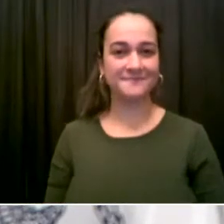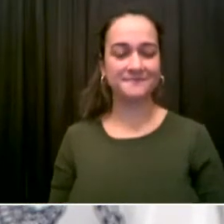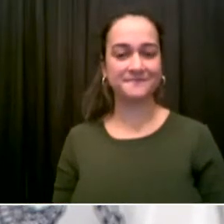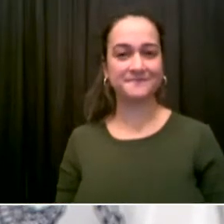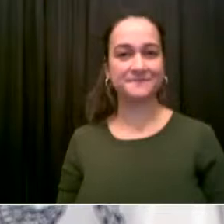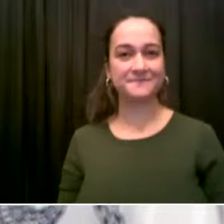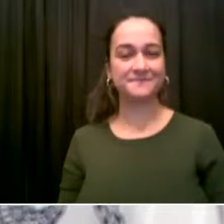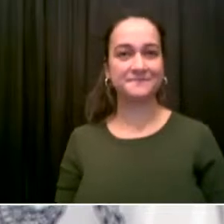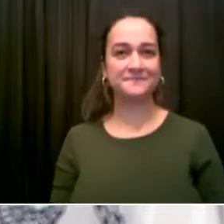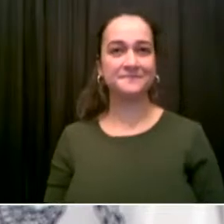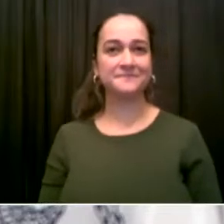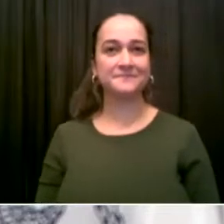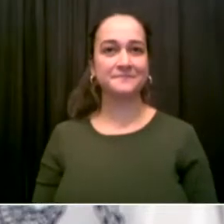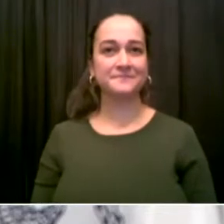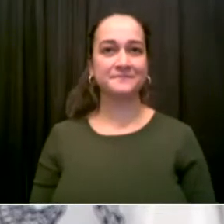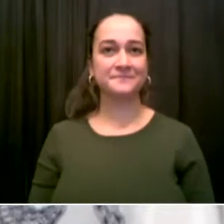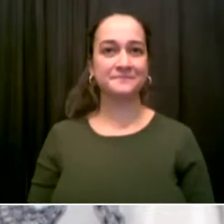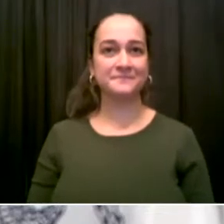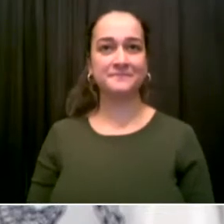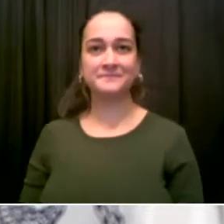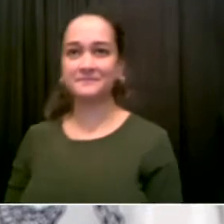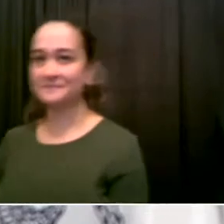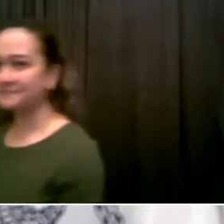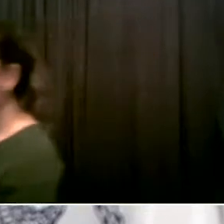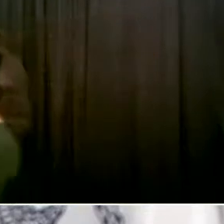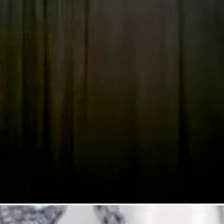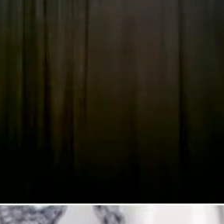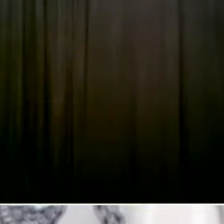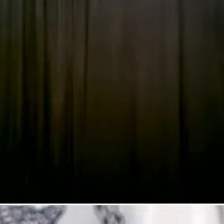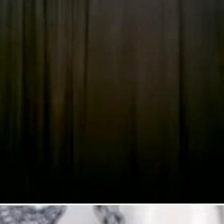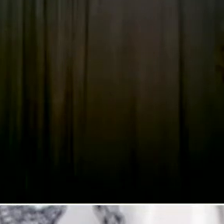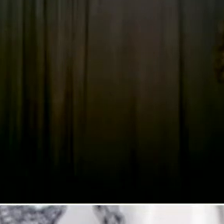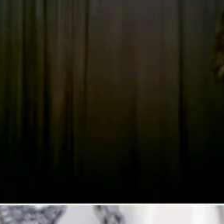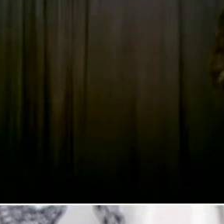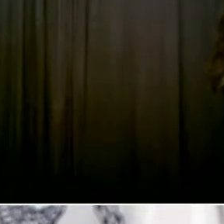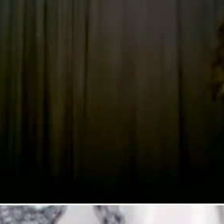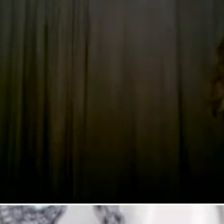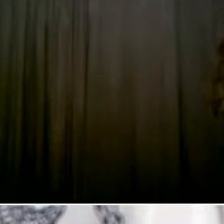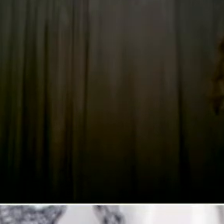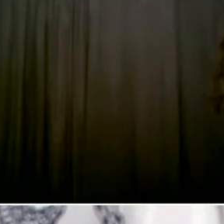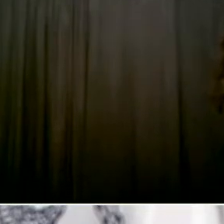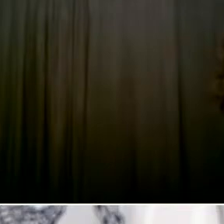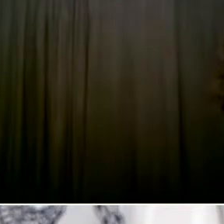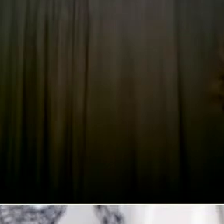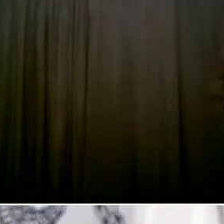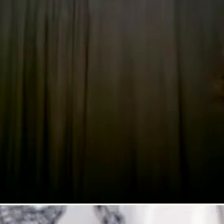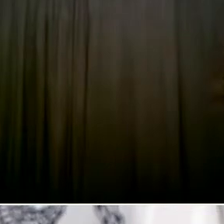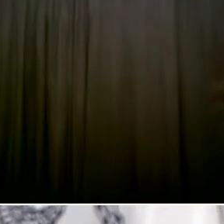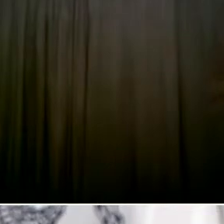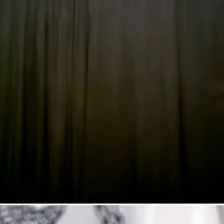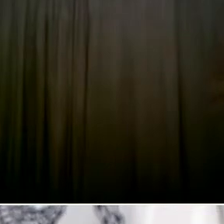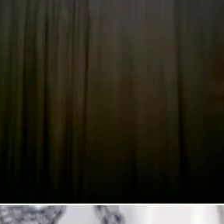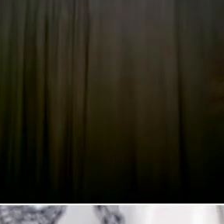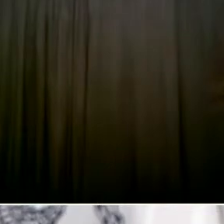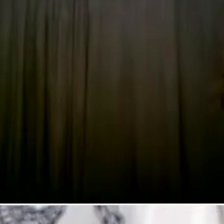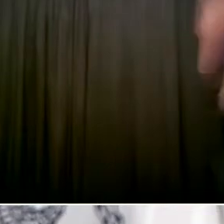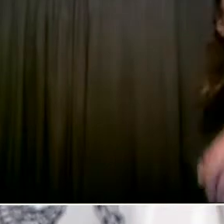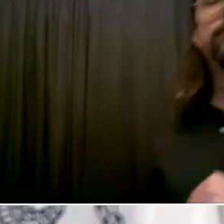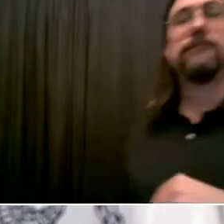THE MORE WE MAKE BROABDAND ACCESS TO RMOE D ANMORE NEW YORKERS, THE MORE WE MOVE FORWARD. WE HAVE TIME FOR TWO MORE QUESTIONS TODAY.